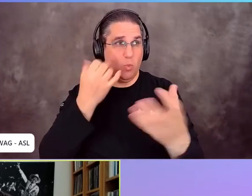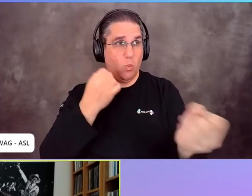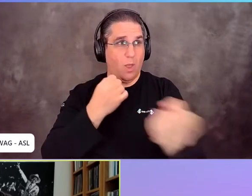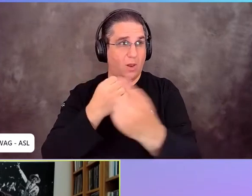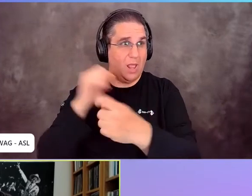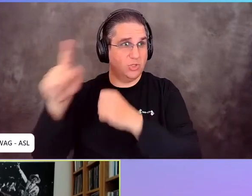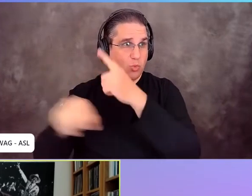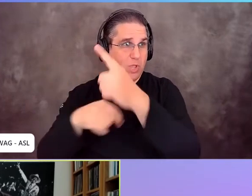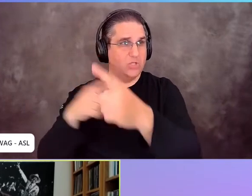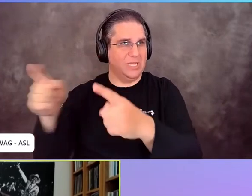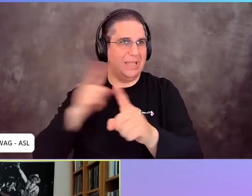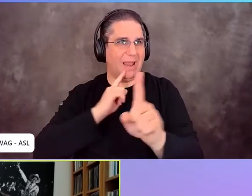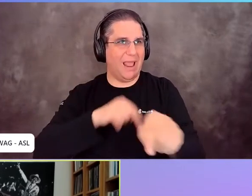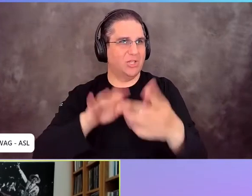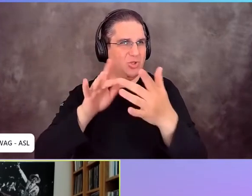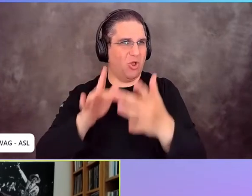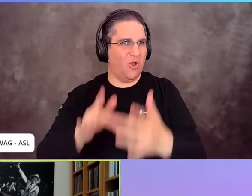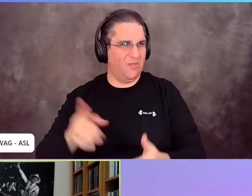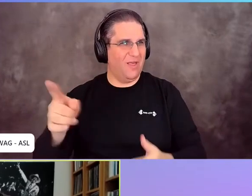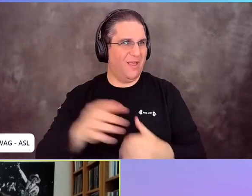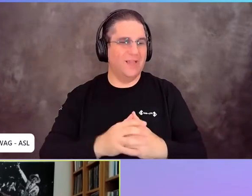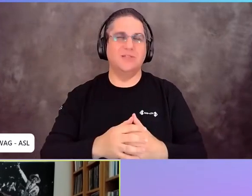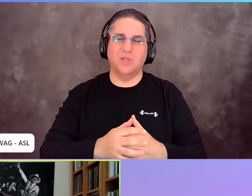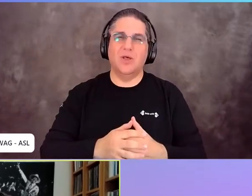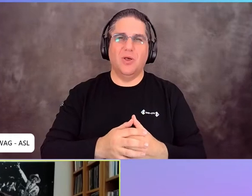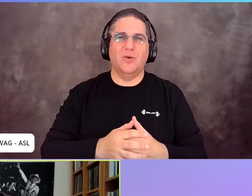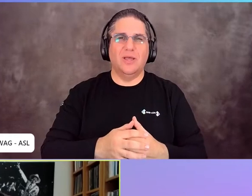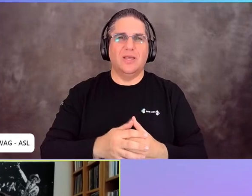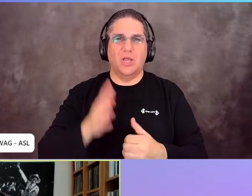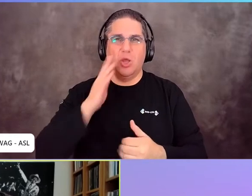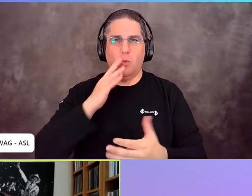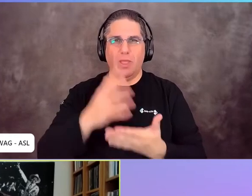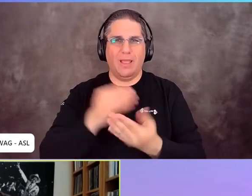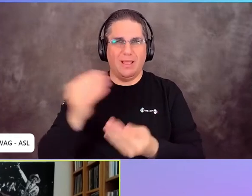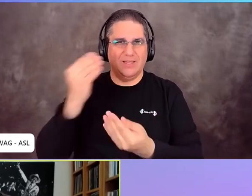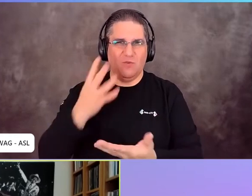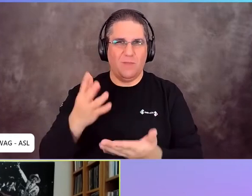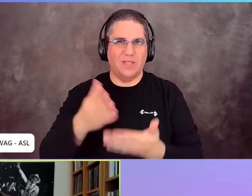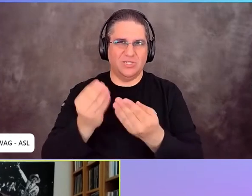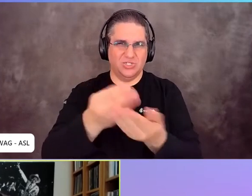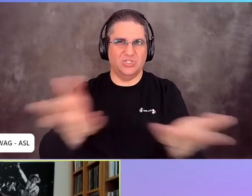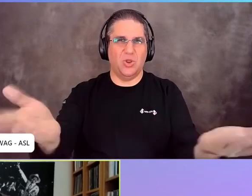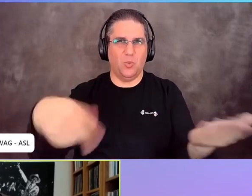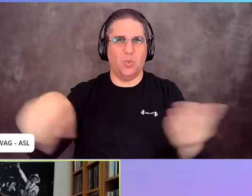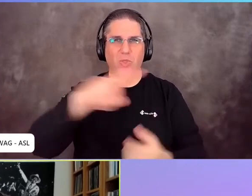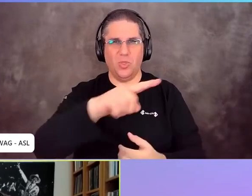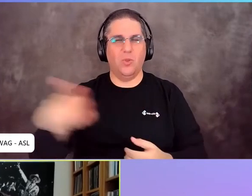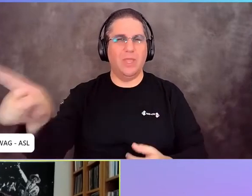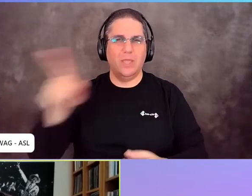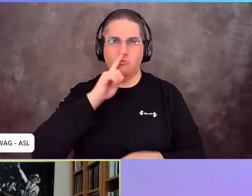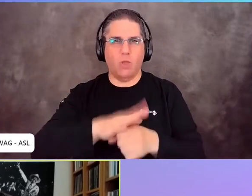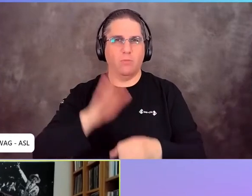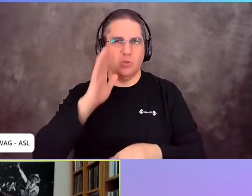watching and listening and being active in the chat and asking interesting questions to pair